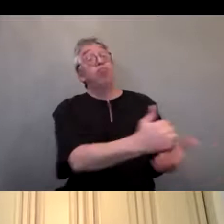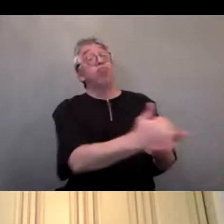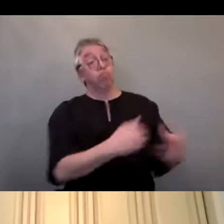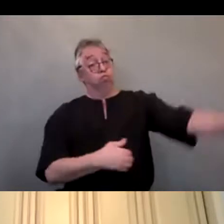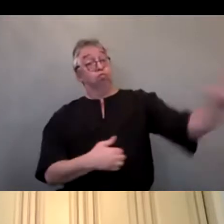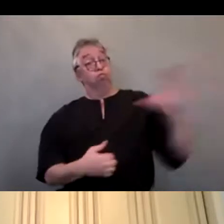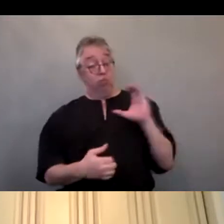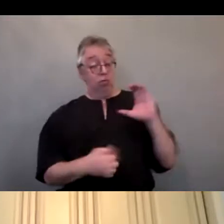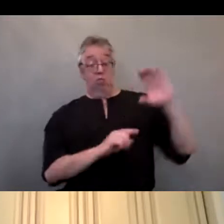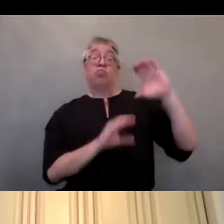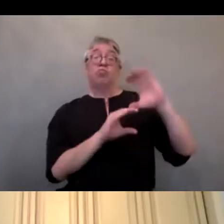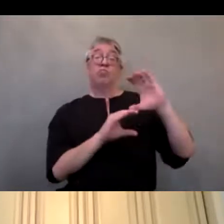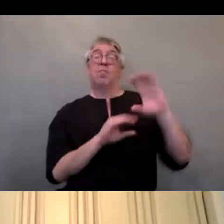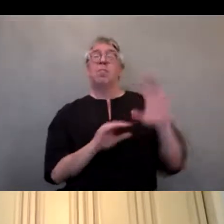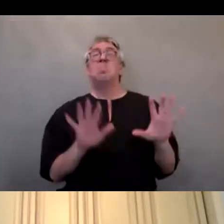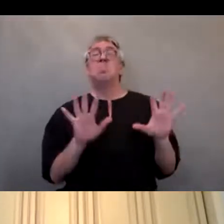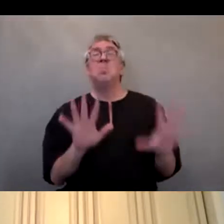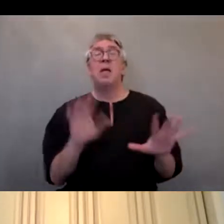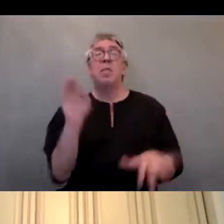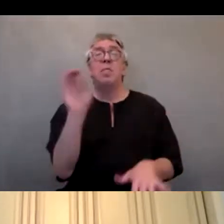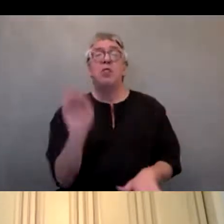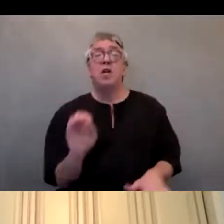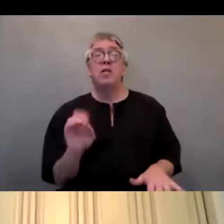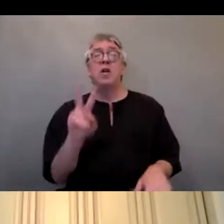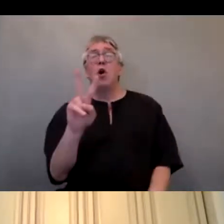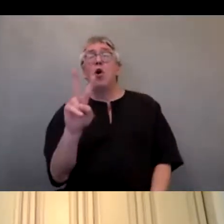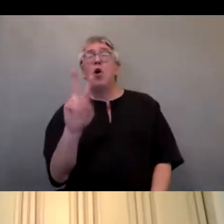implant, for most of it, there is maybe 10, 20 percent that you pay for